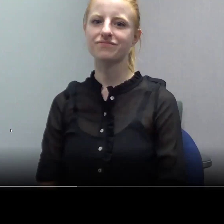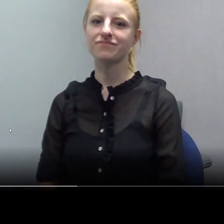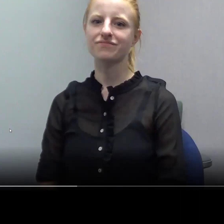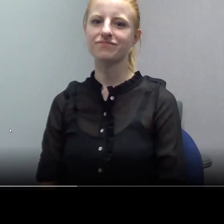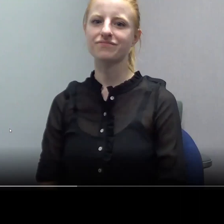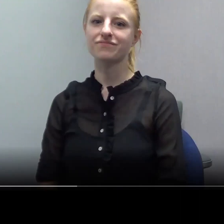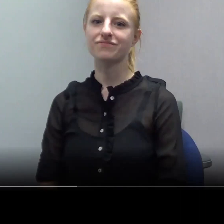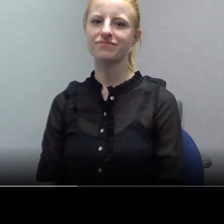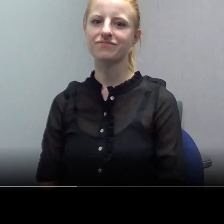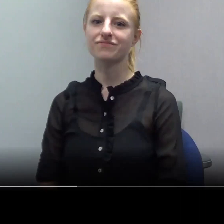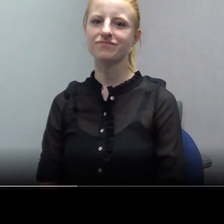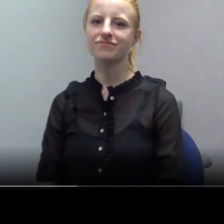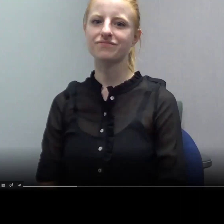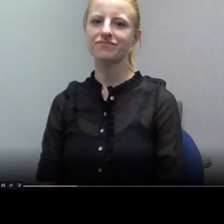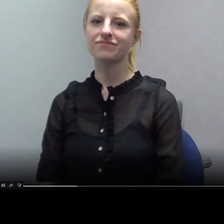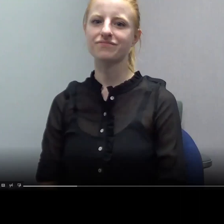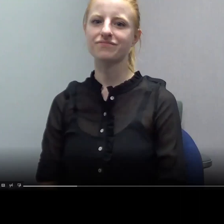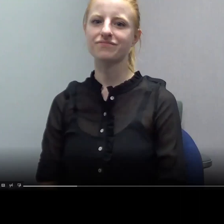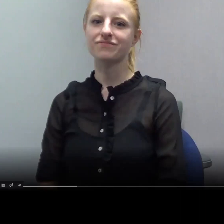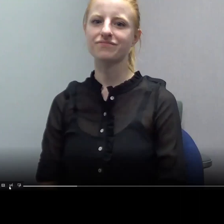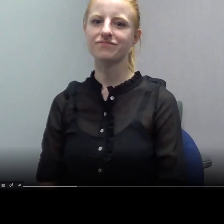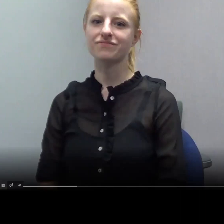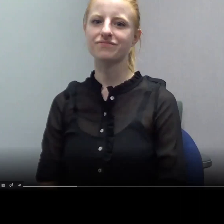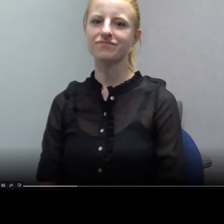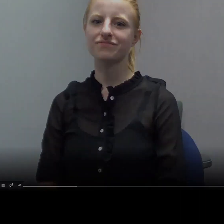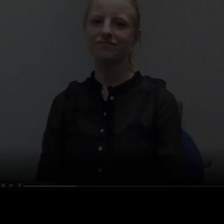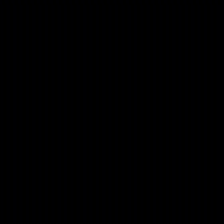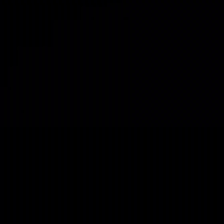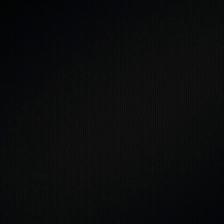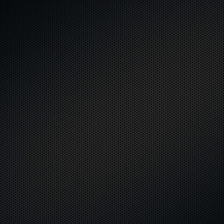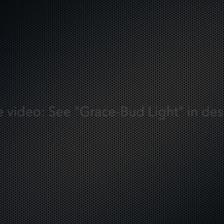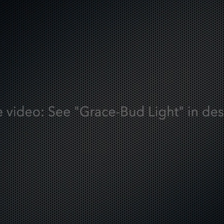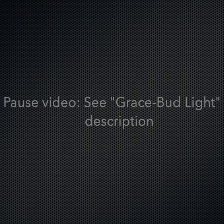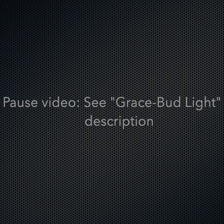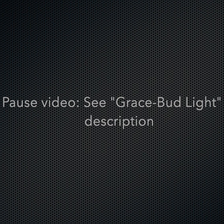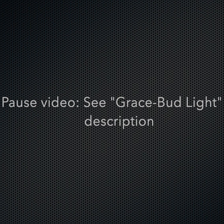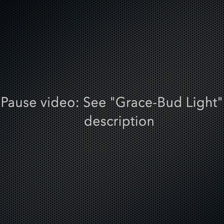dude means each time so i'm going to skip ahead